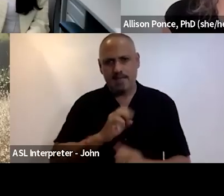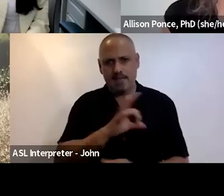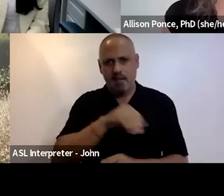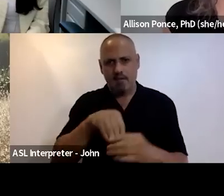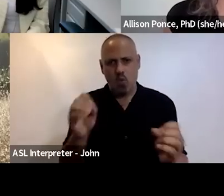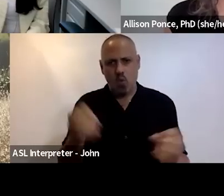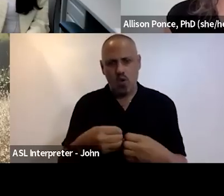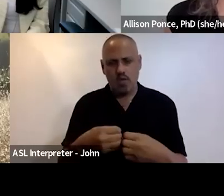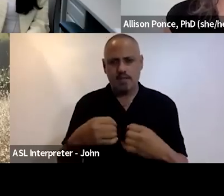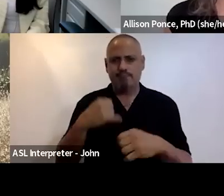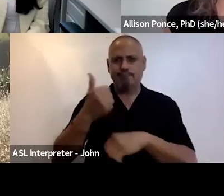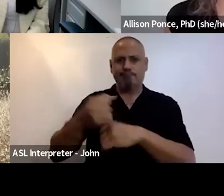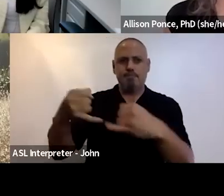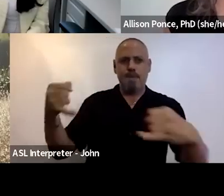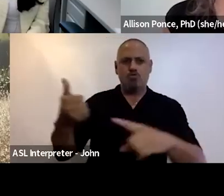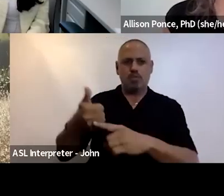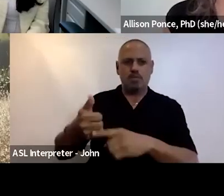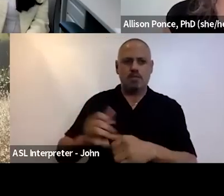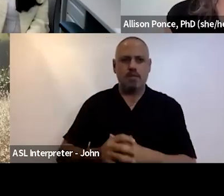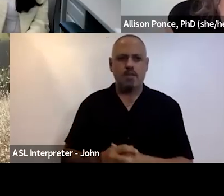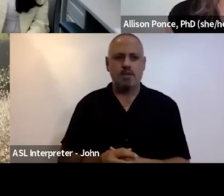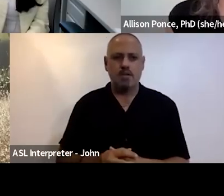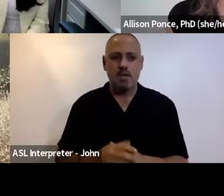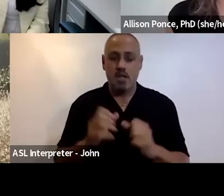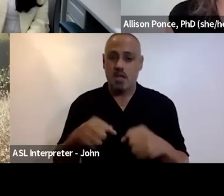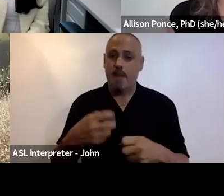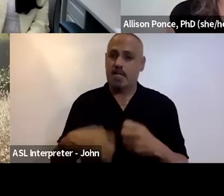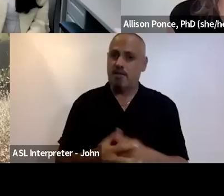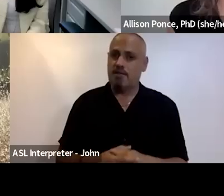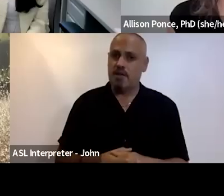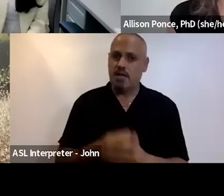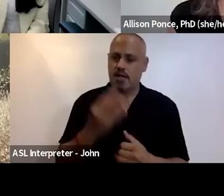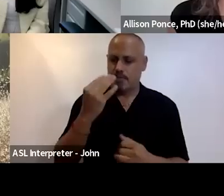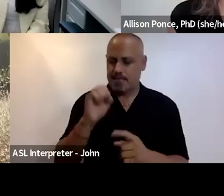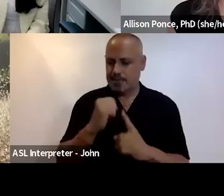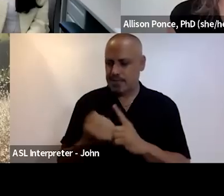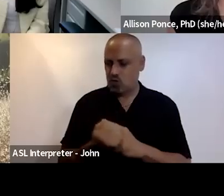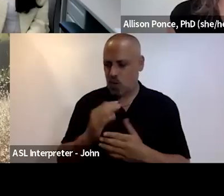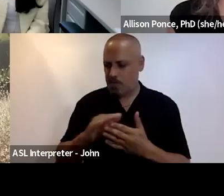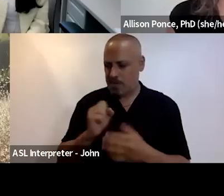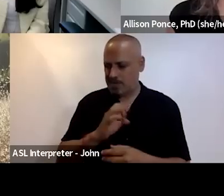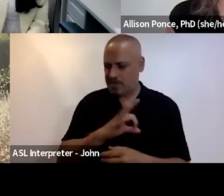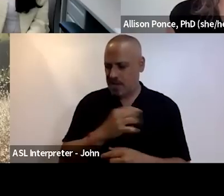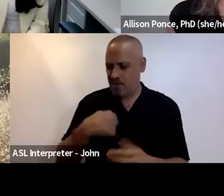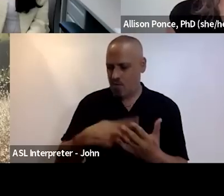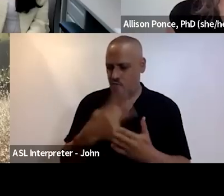to set boundaries for themselves. It can be tough. I'm thinking of situations where maintenance staff and some of our programs are subject to